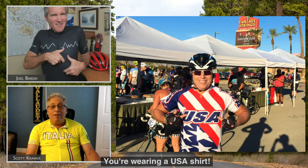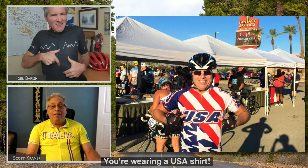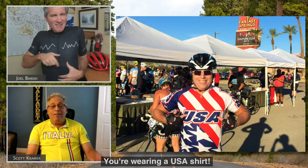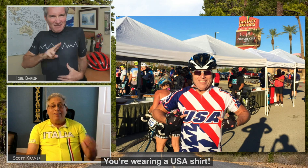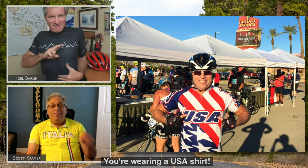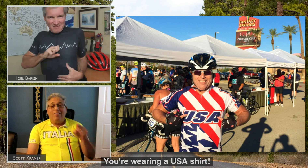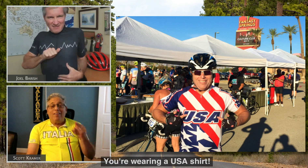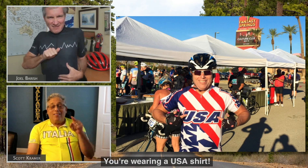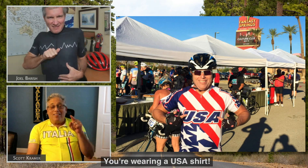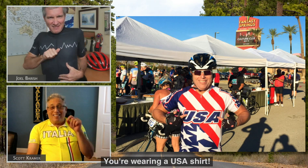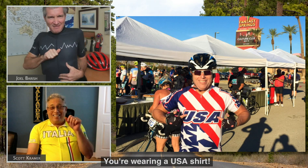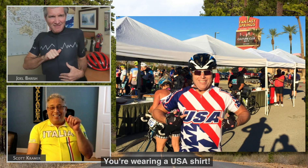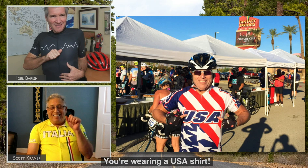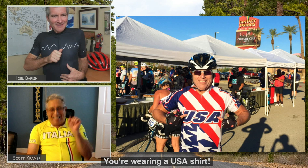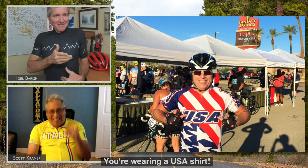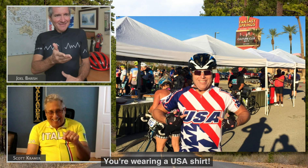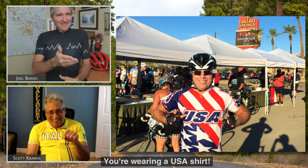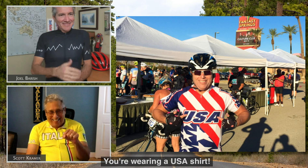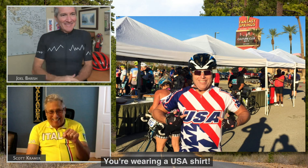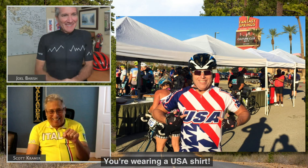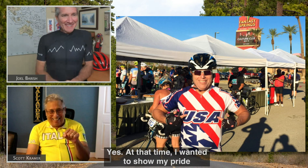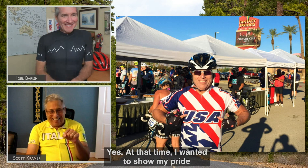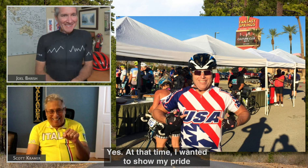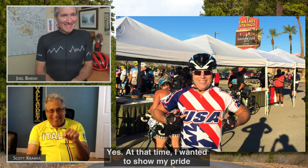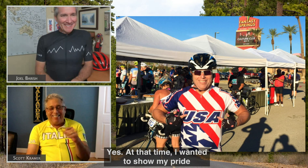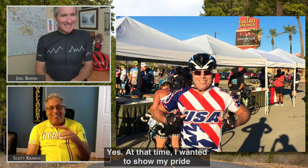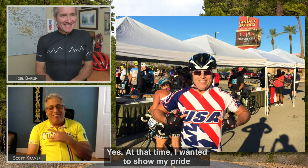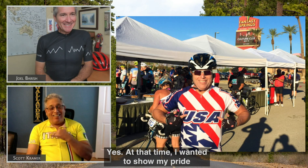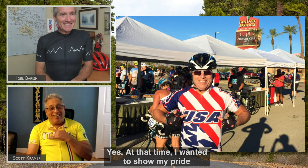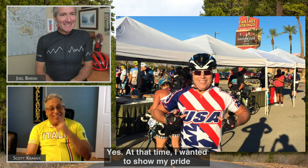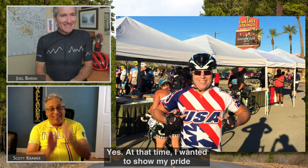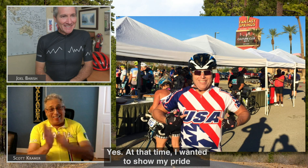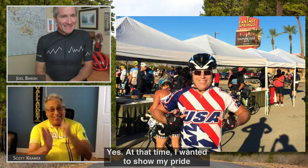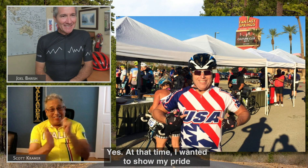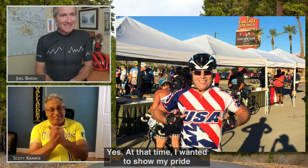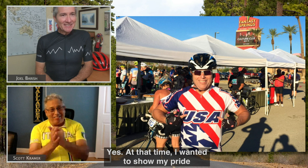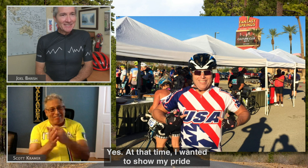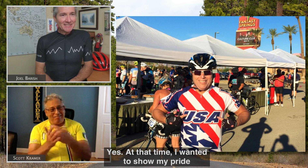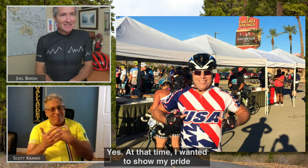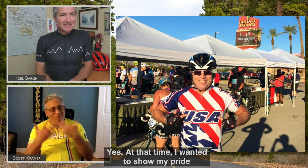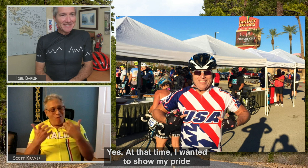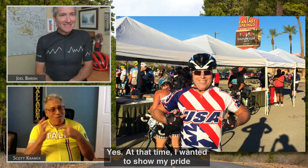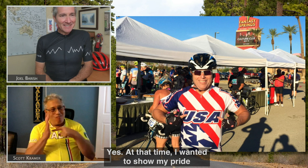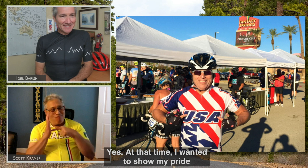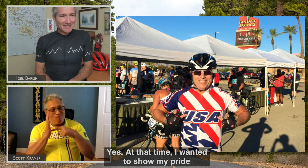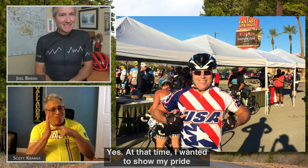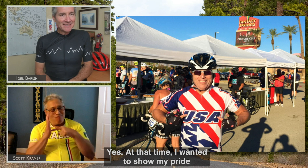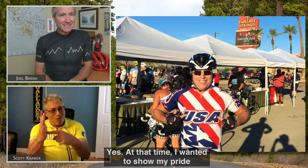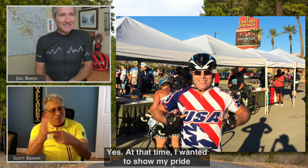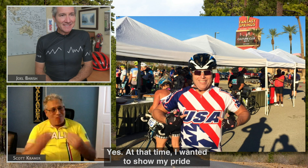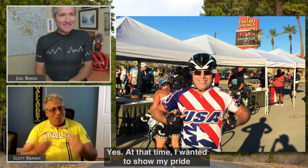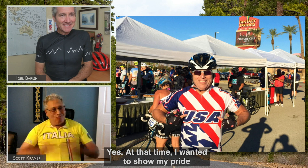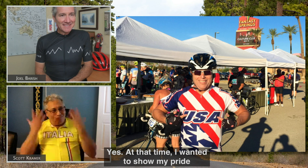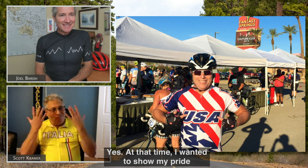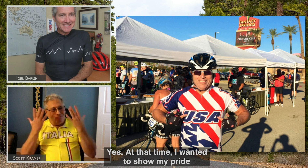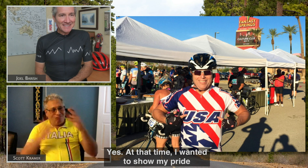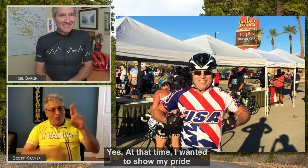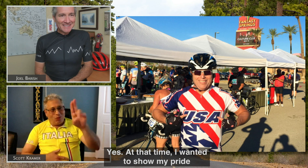You're wearing a USA shirt! Yes. At that time, I wanted to show my pride